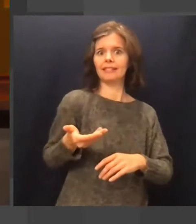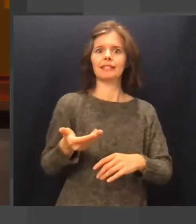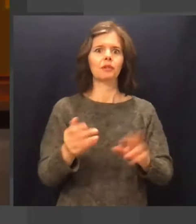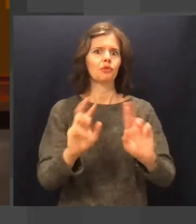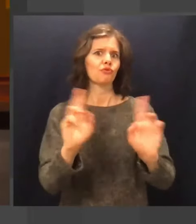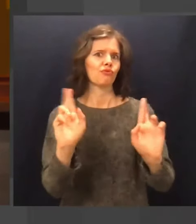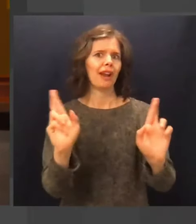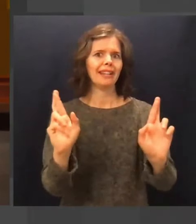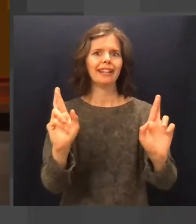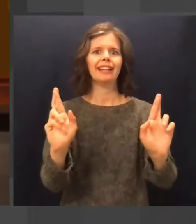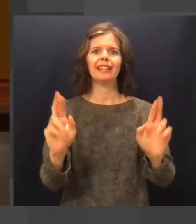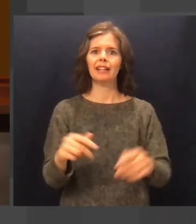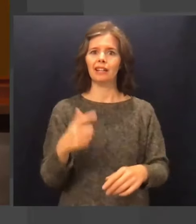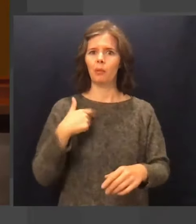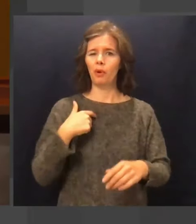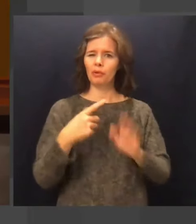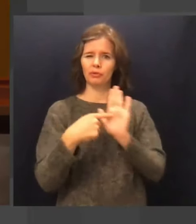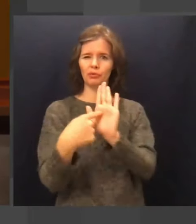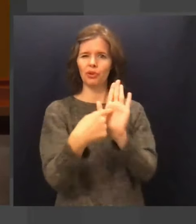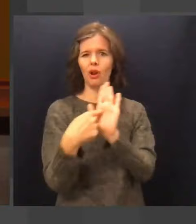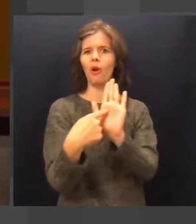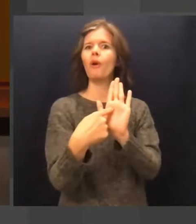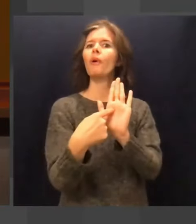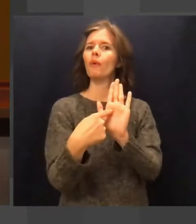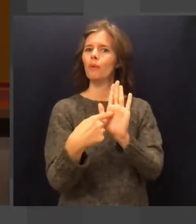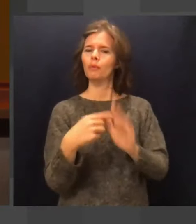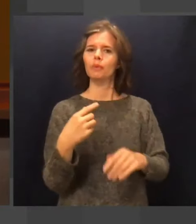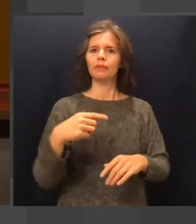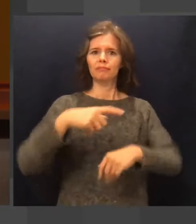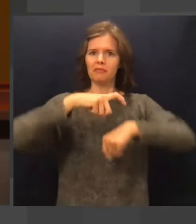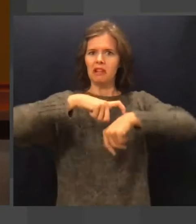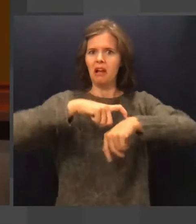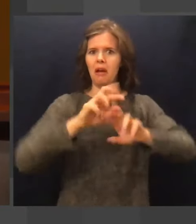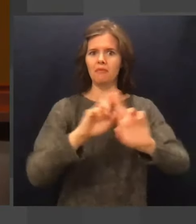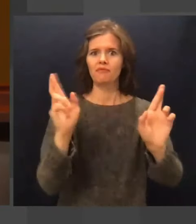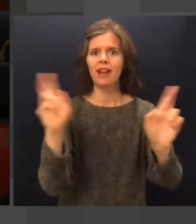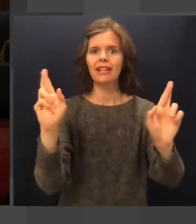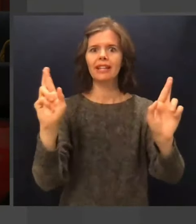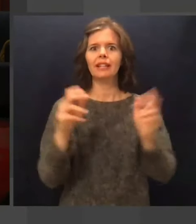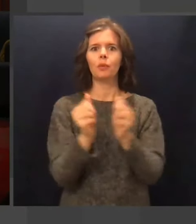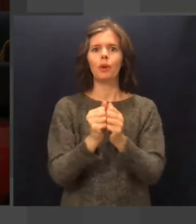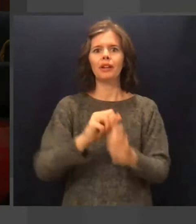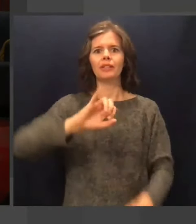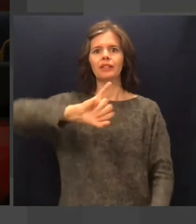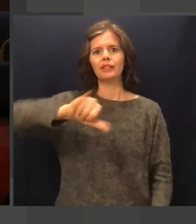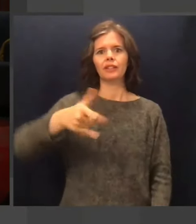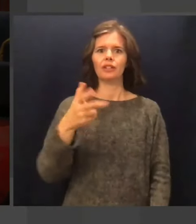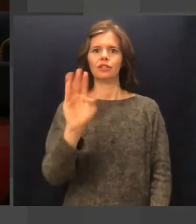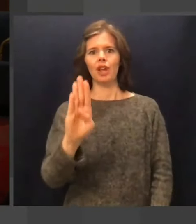GUEST DURING THE UPDATE SEGMENT BUT NOT TO WORRY YOU'RE ABOUT TO